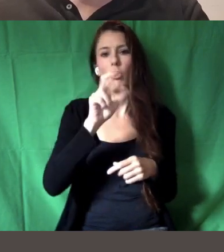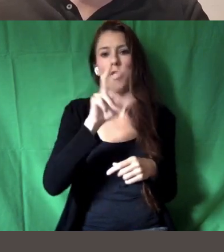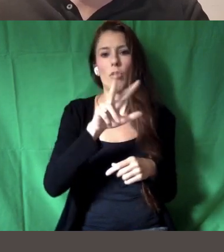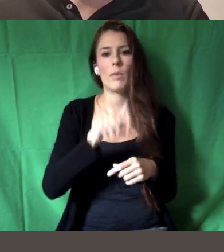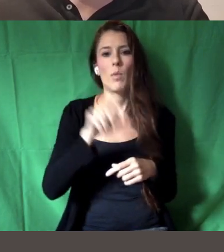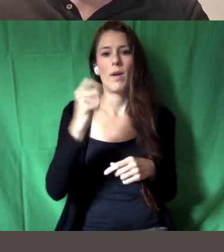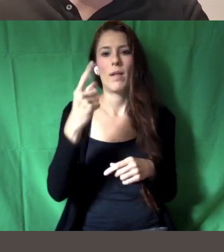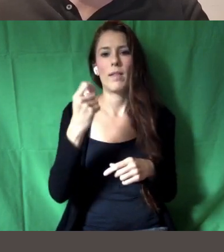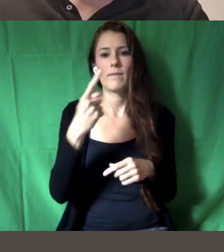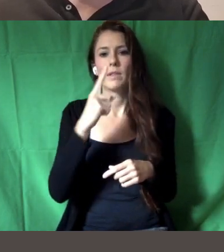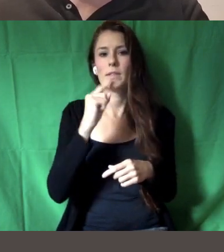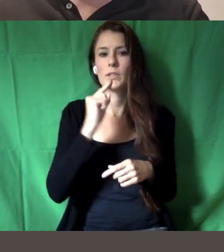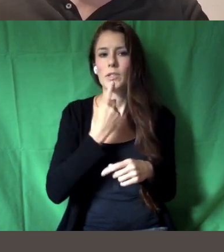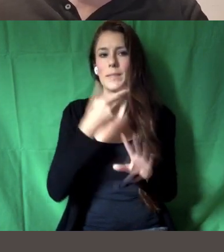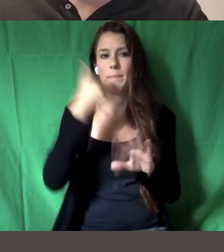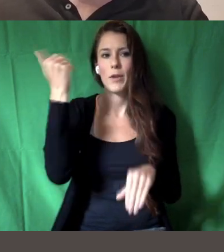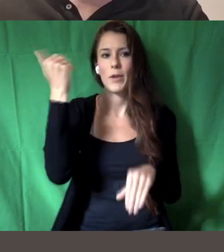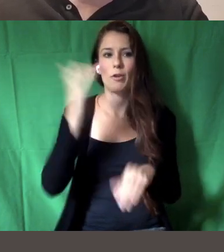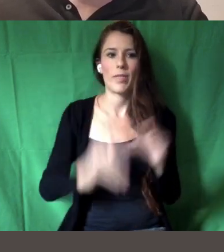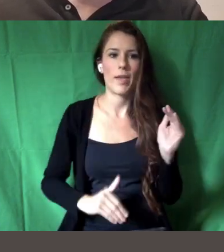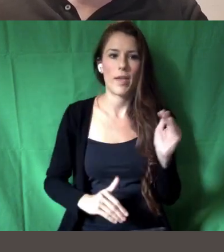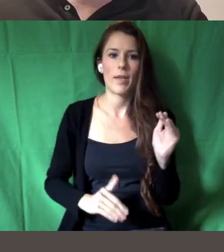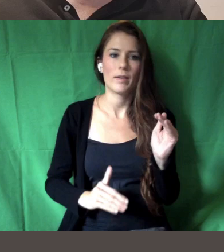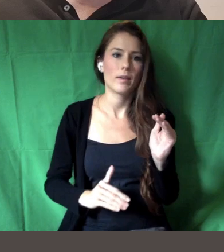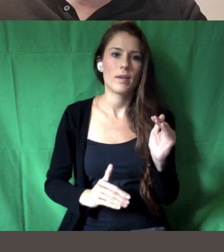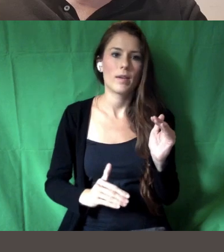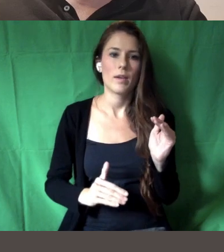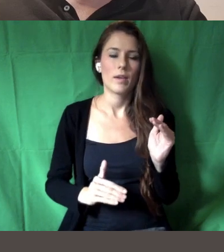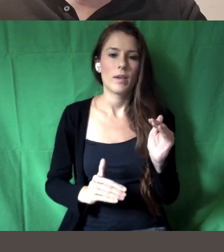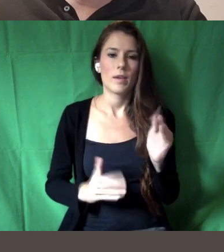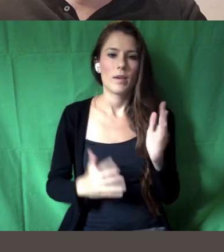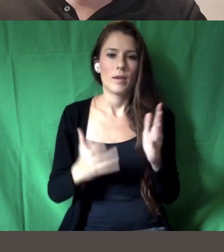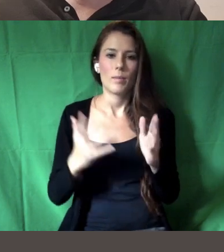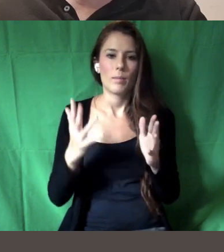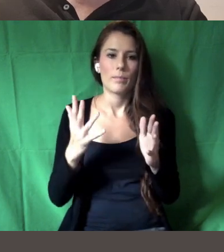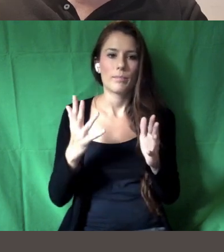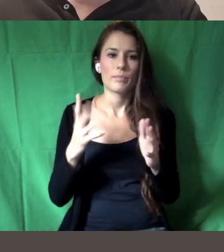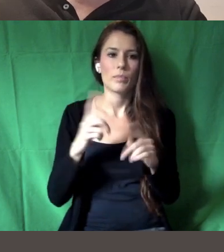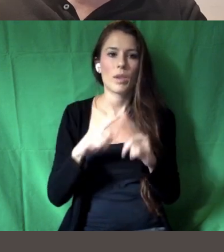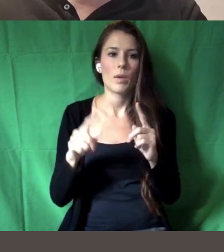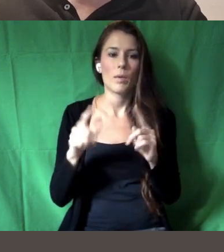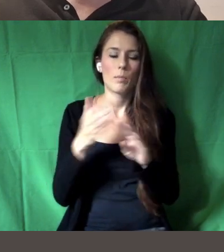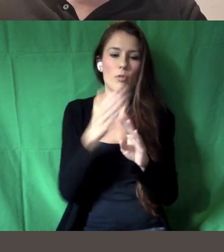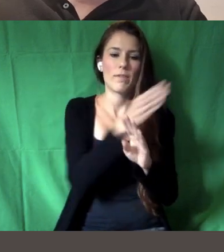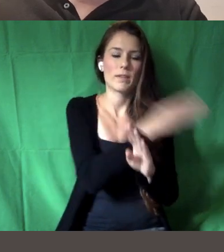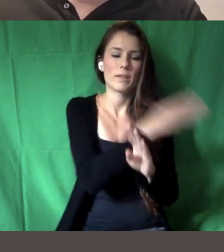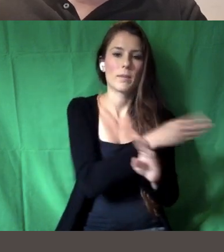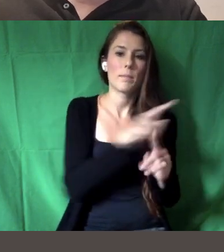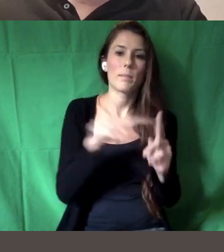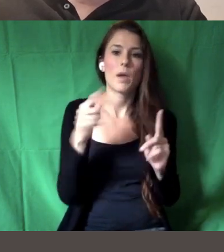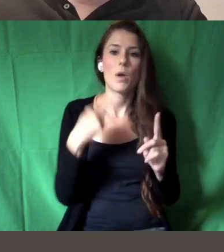3.11 is significantly better than performance wise than previous versions. What we do need,